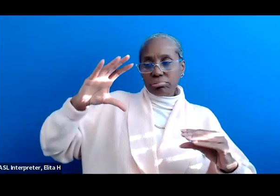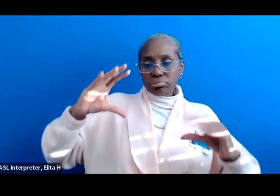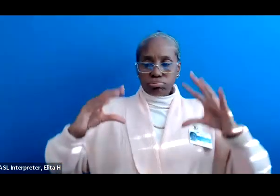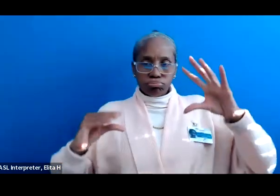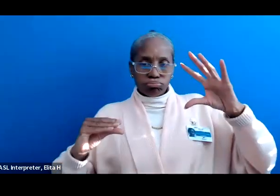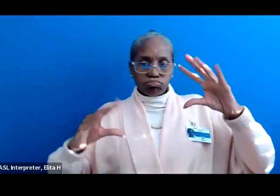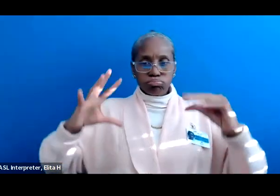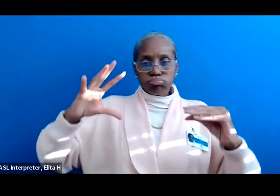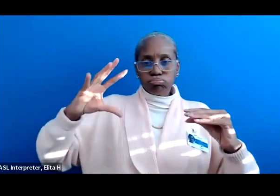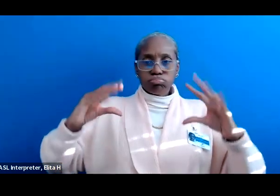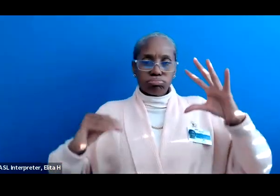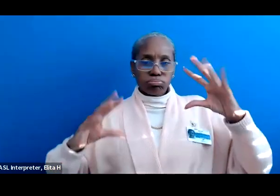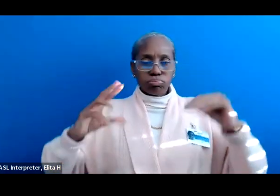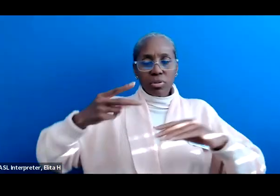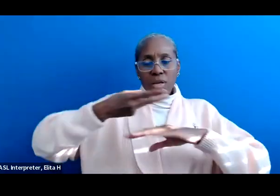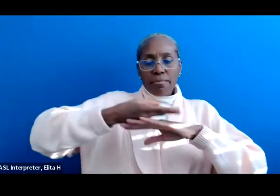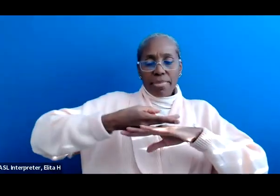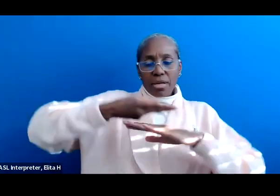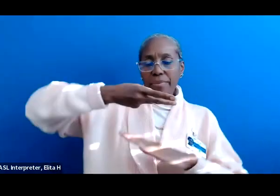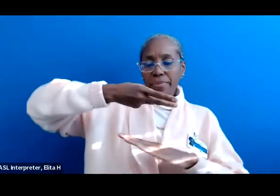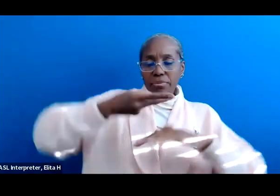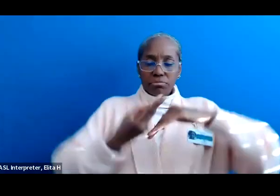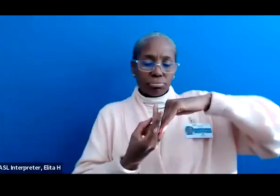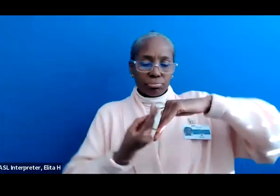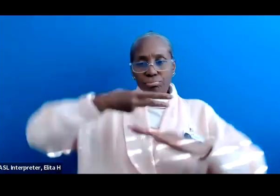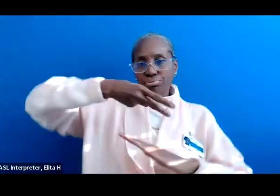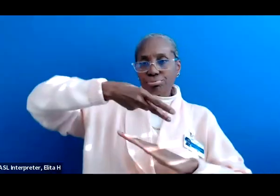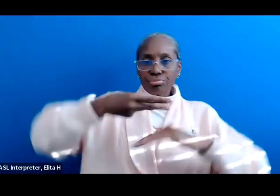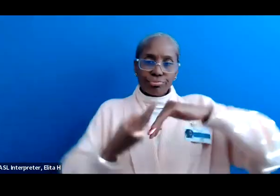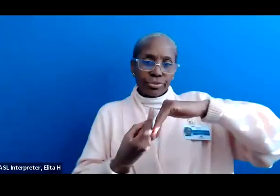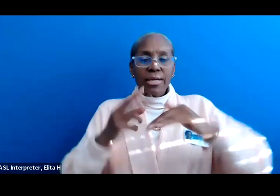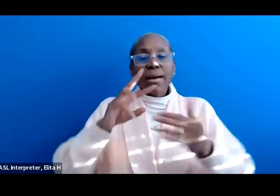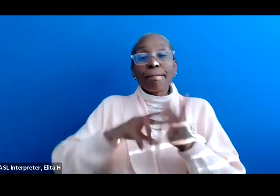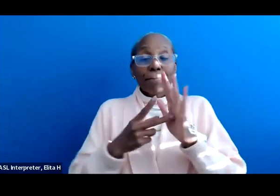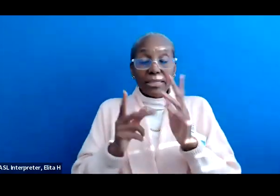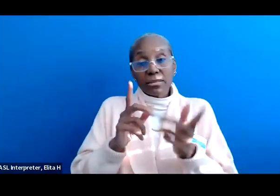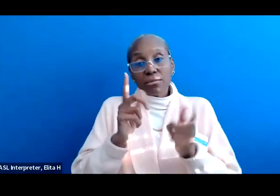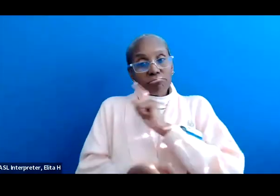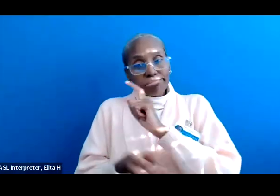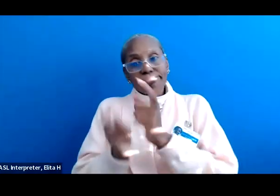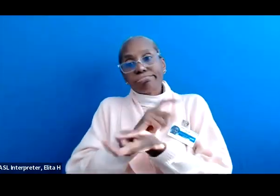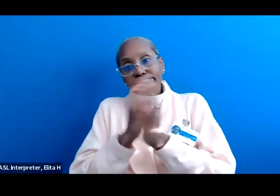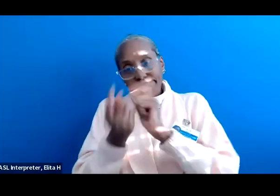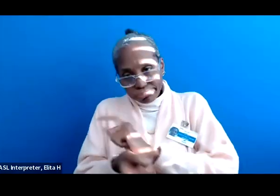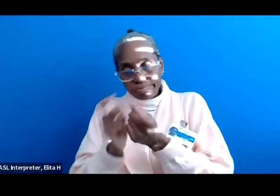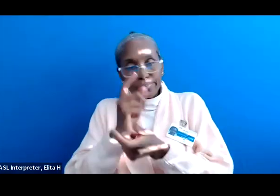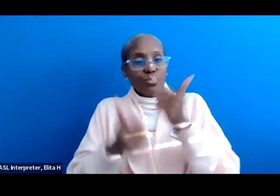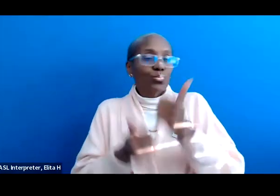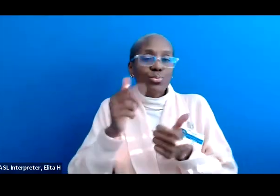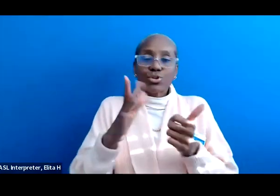You still have protection, but it kind of rotates it. Whatever kind you decide that you want to get is going to be fine